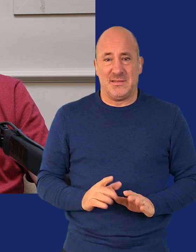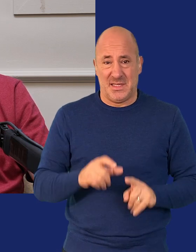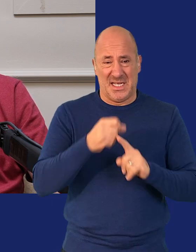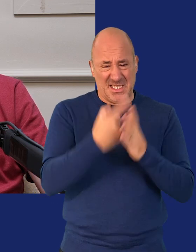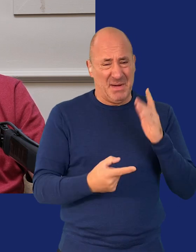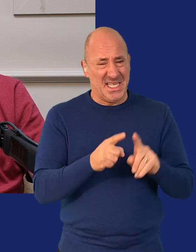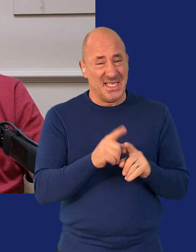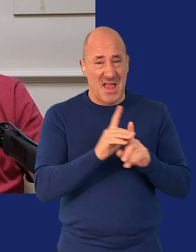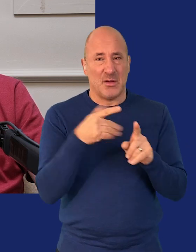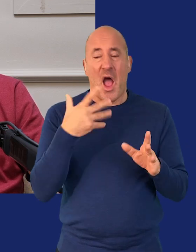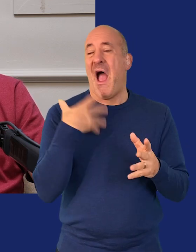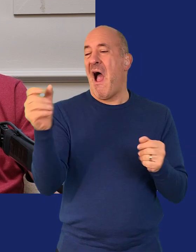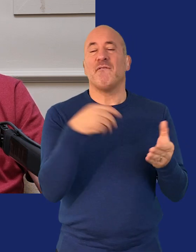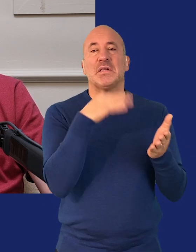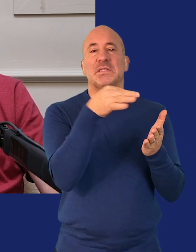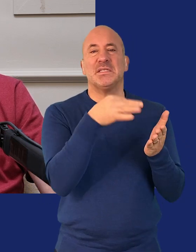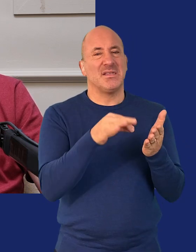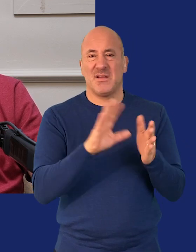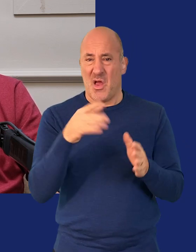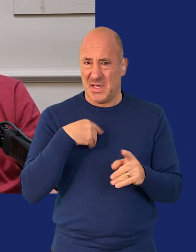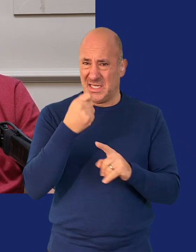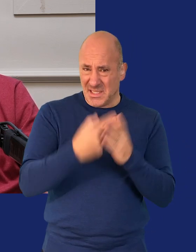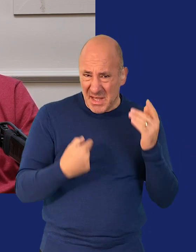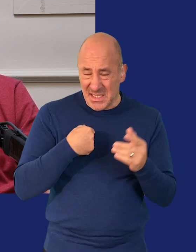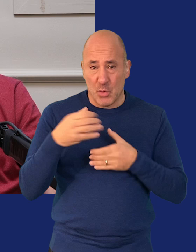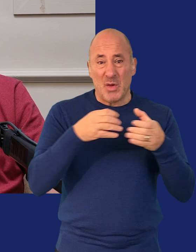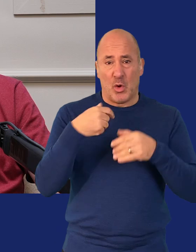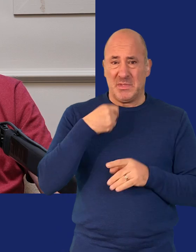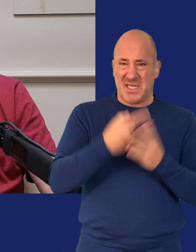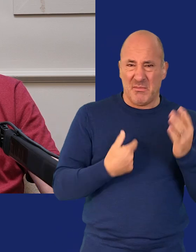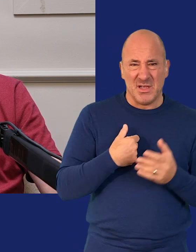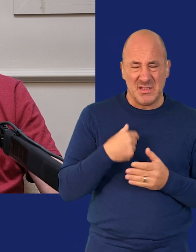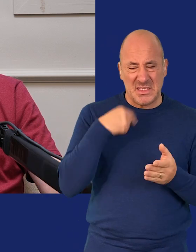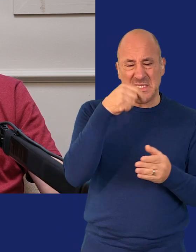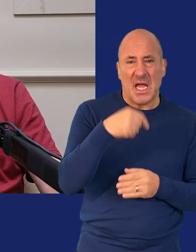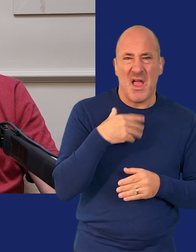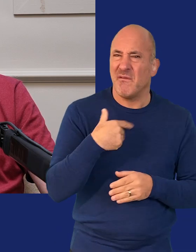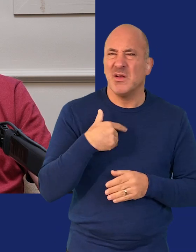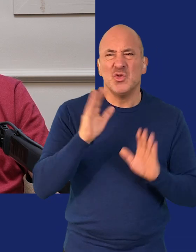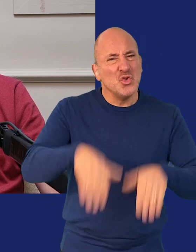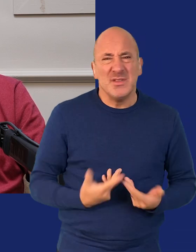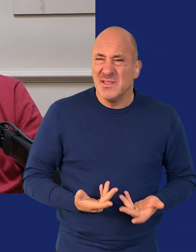That says I have a disability when you go for recruitment. I wish that wouldn't be the norm, that the norm would be we'd